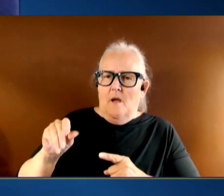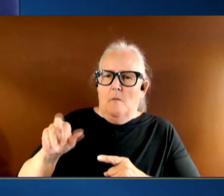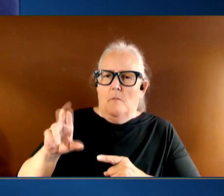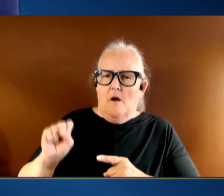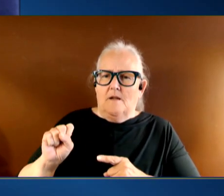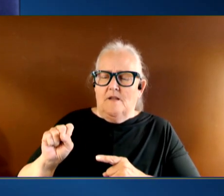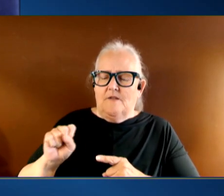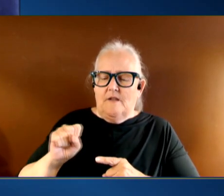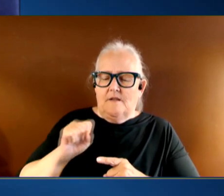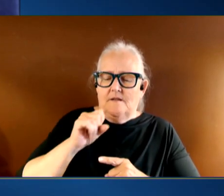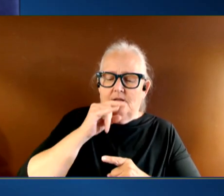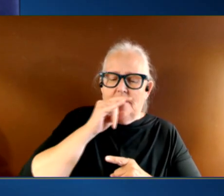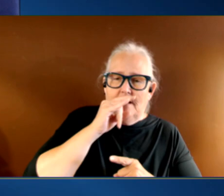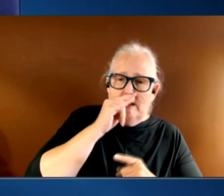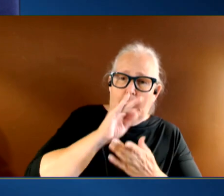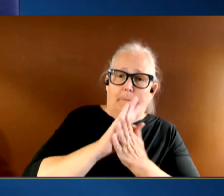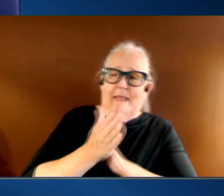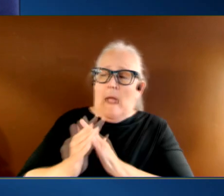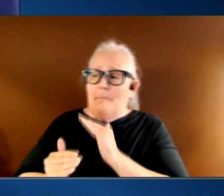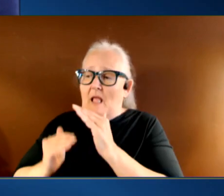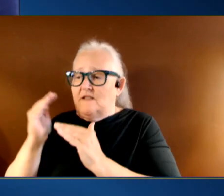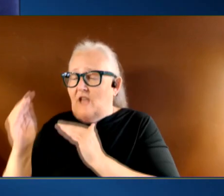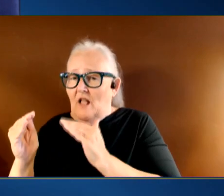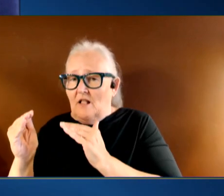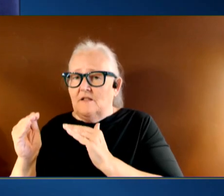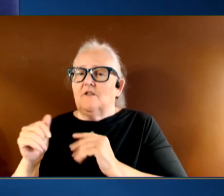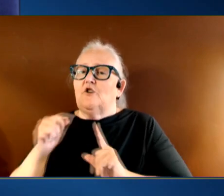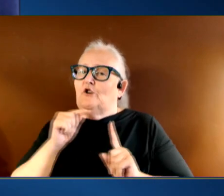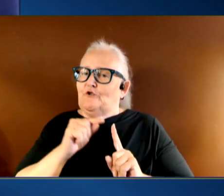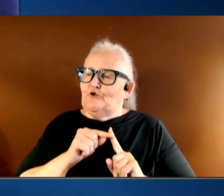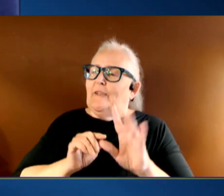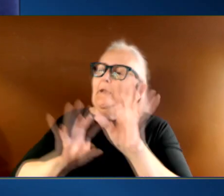she went ahead and chose his adult care team for -- the doctors that trained underneath